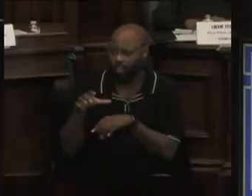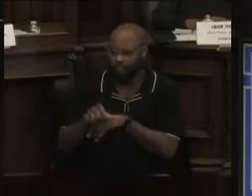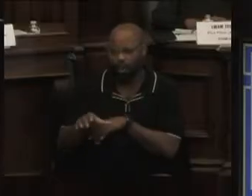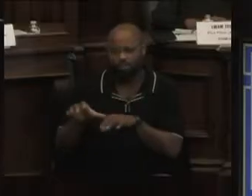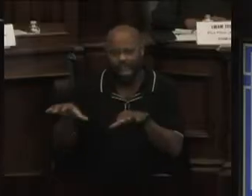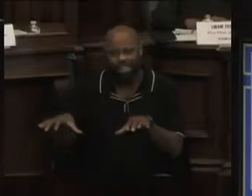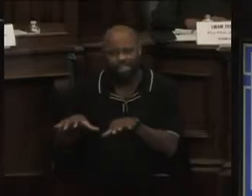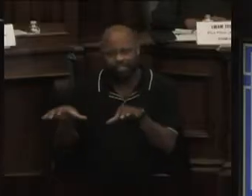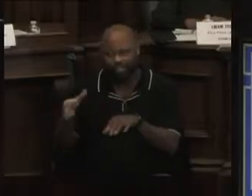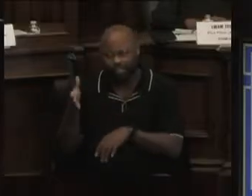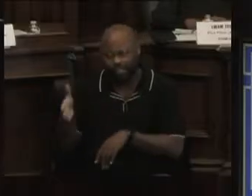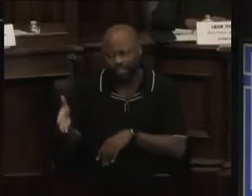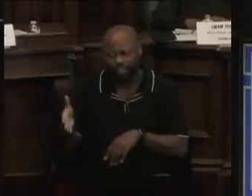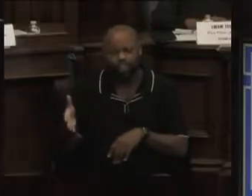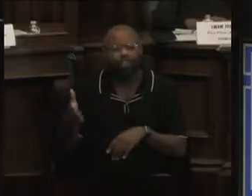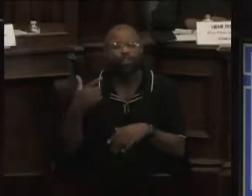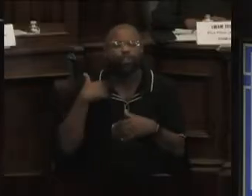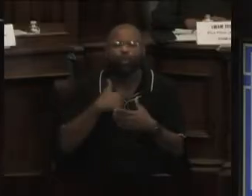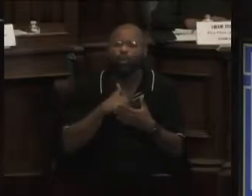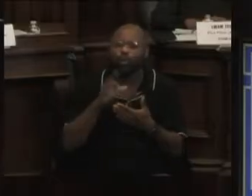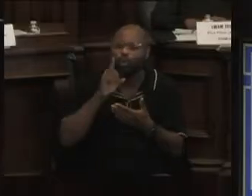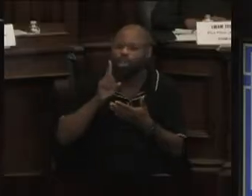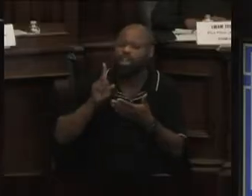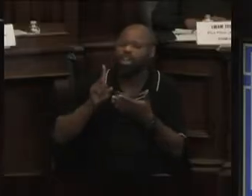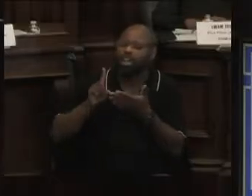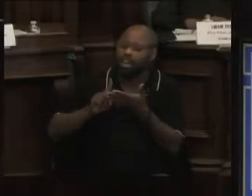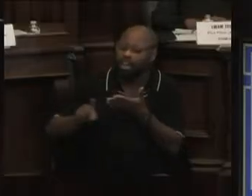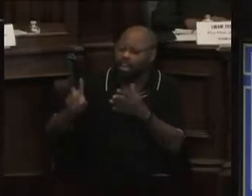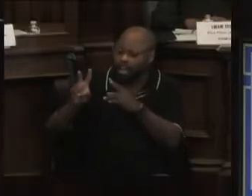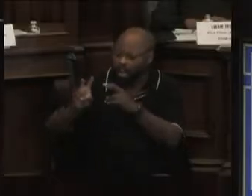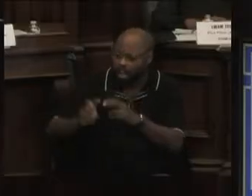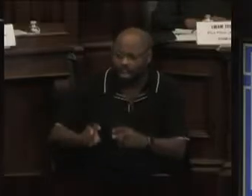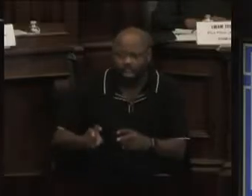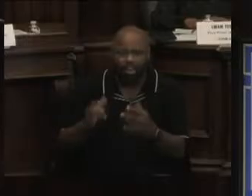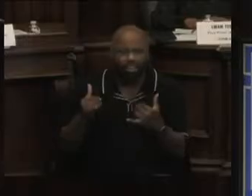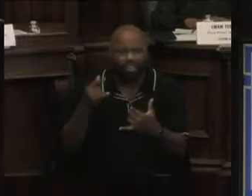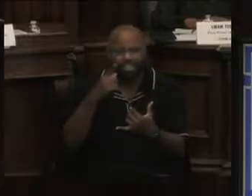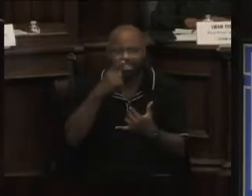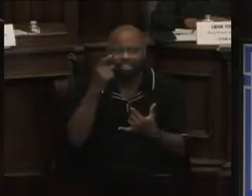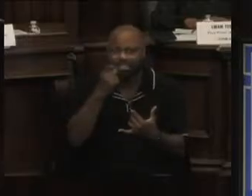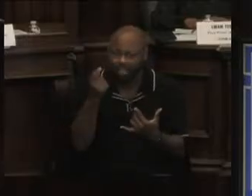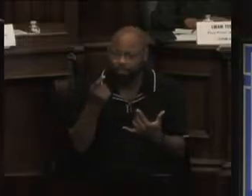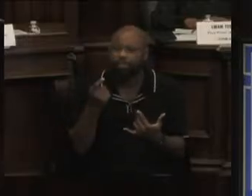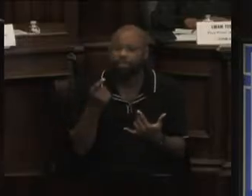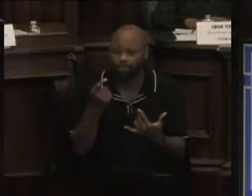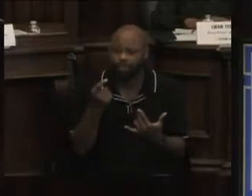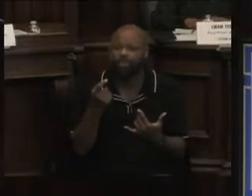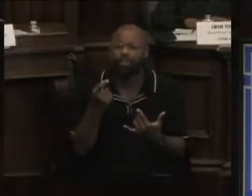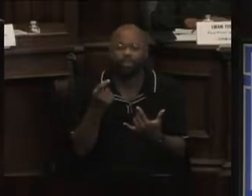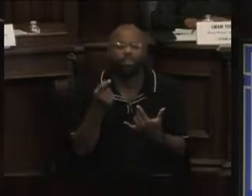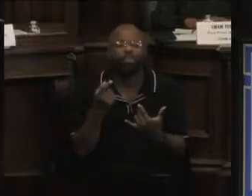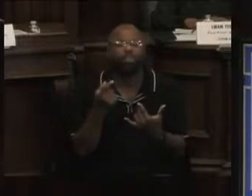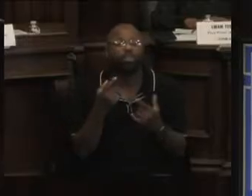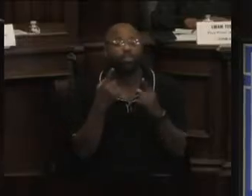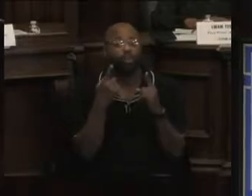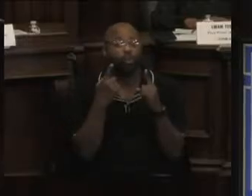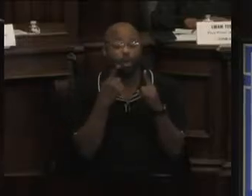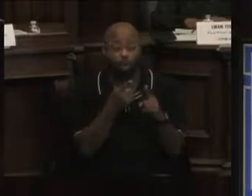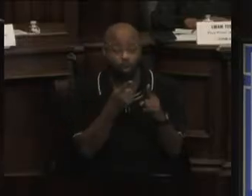spot for law enforcement activity. And so we are digging